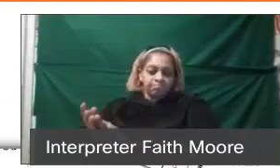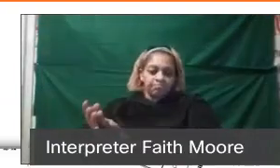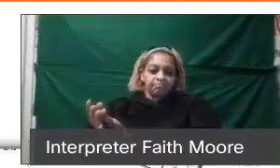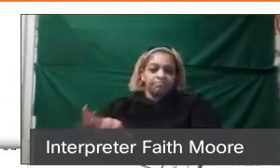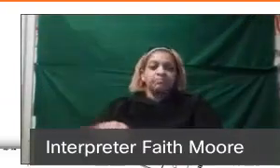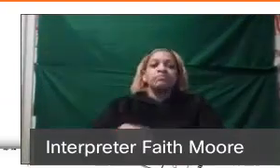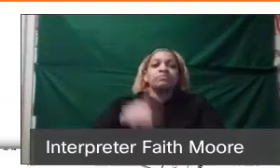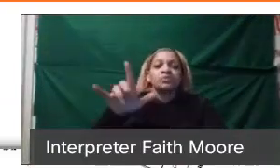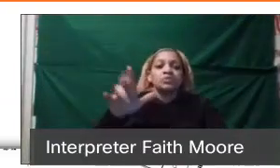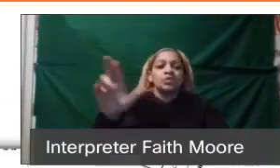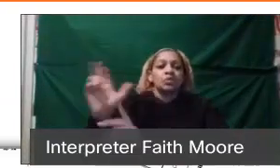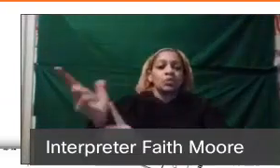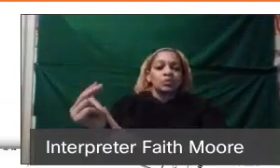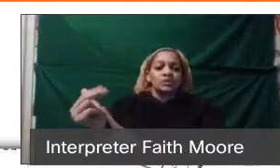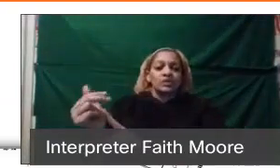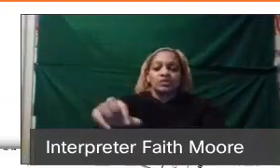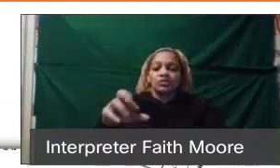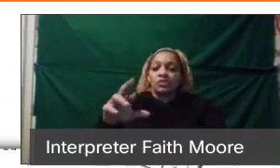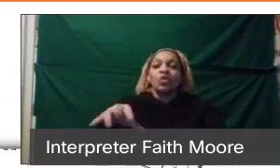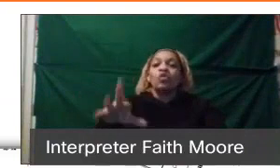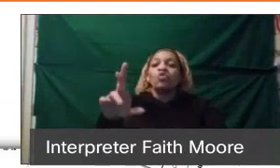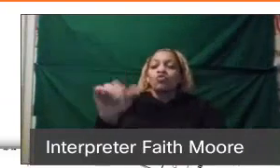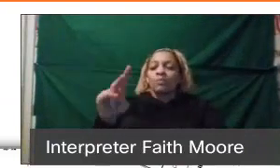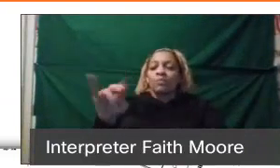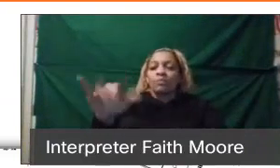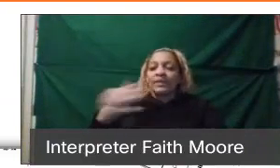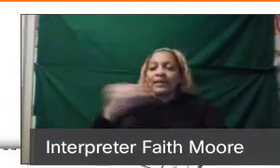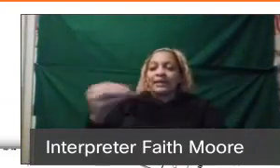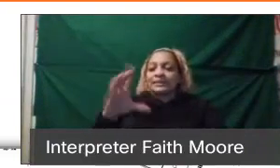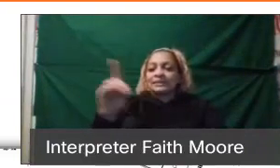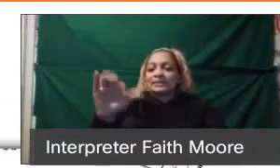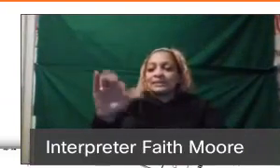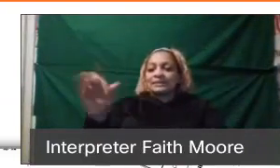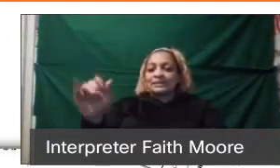I'm sorry, it's this 1 will modern that have agreed that this script that will be closed.